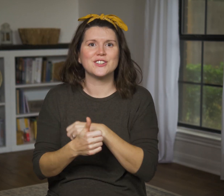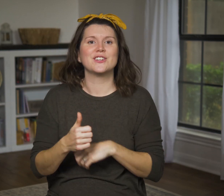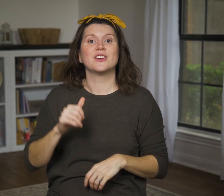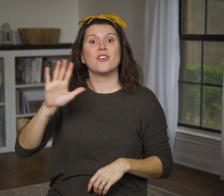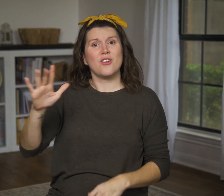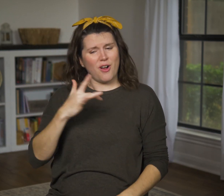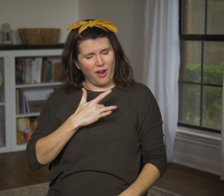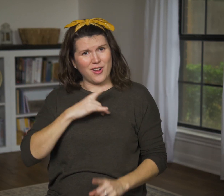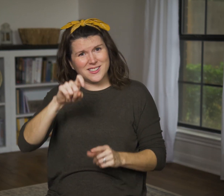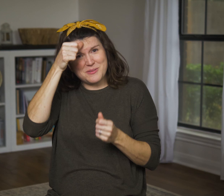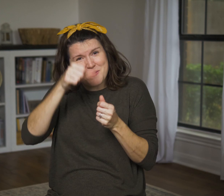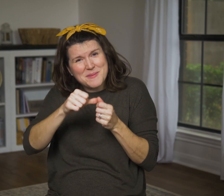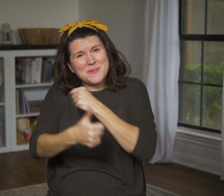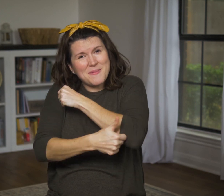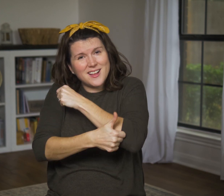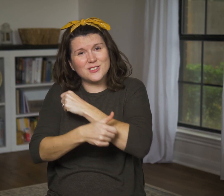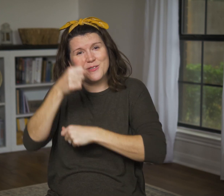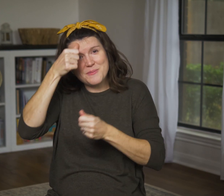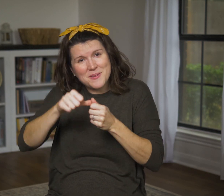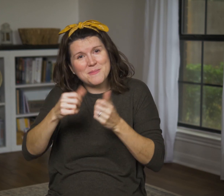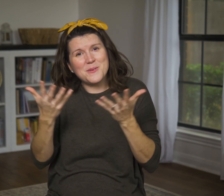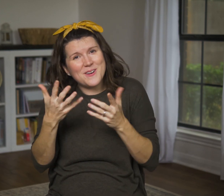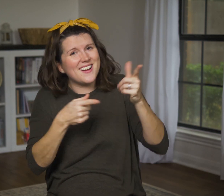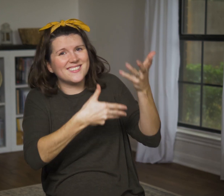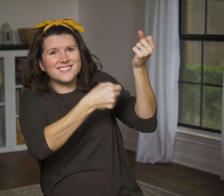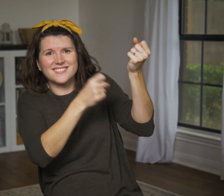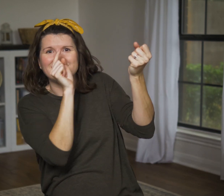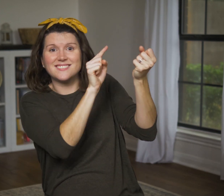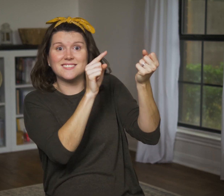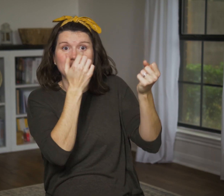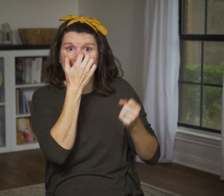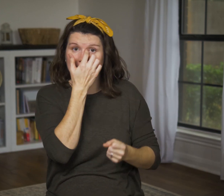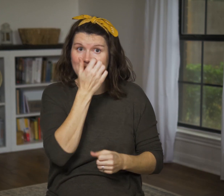Their hearts need to remember Passover it reinforces their faith!